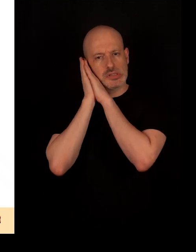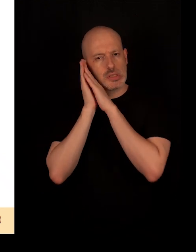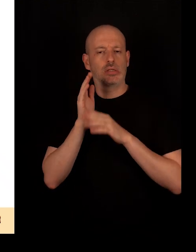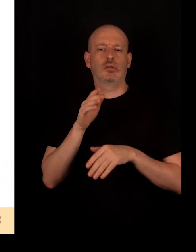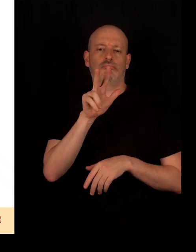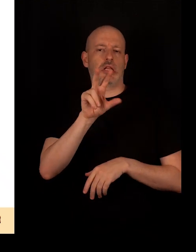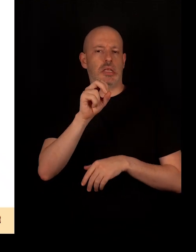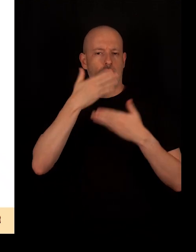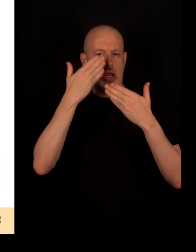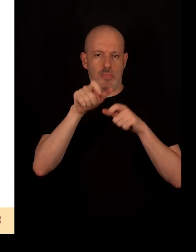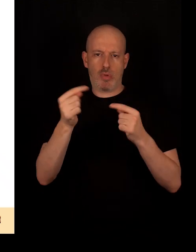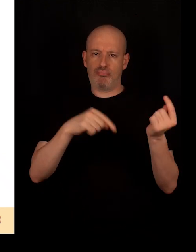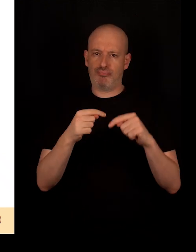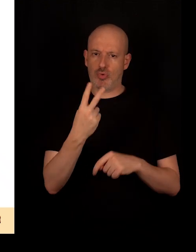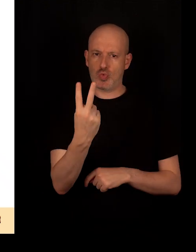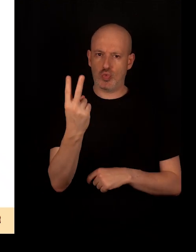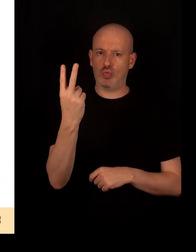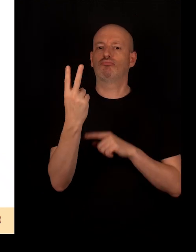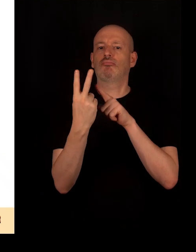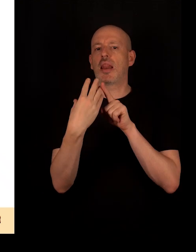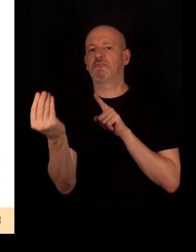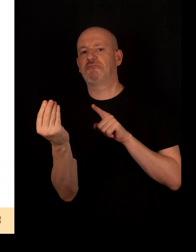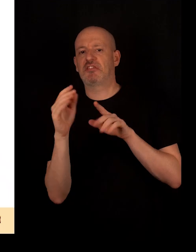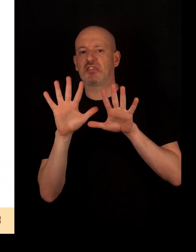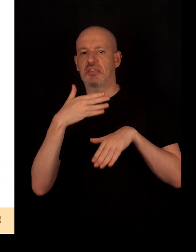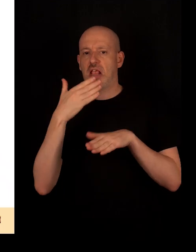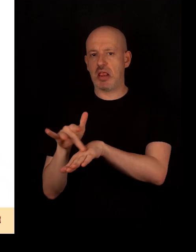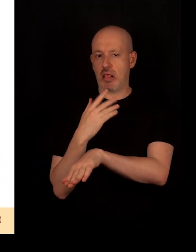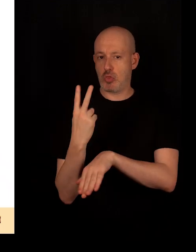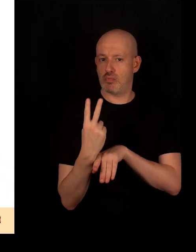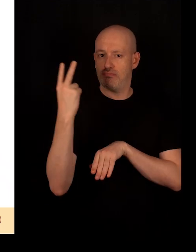for five artists for 30 days and two people leave 10 days earlier